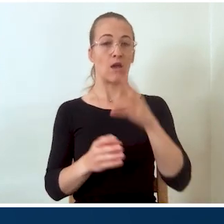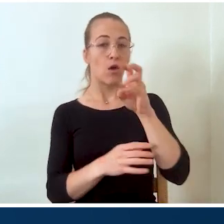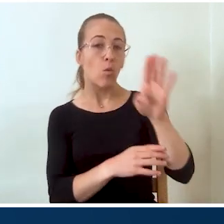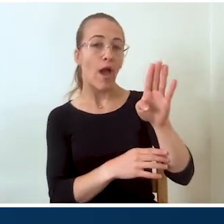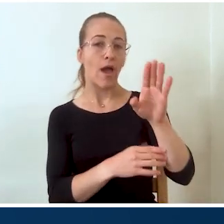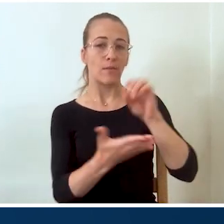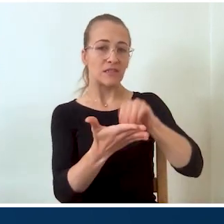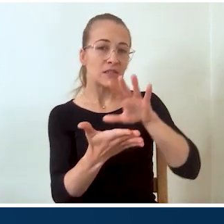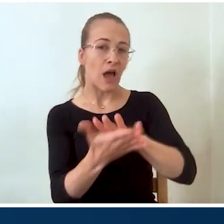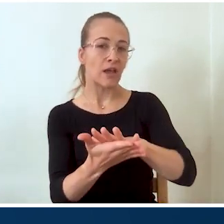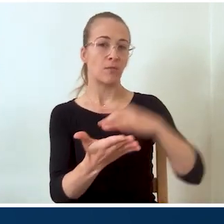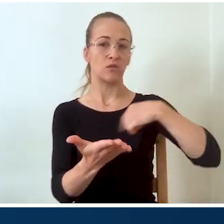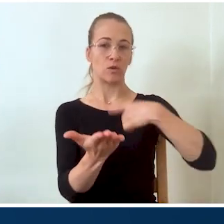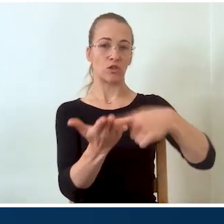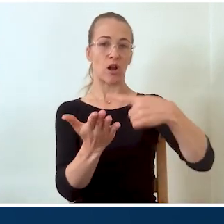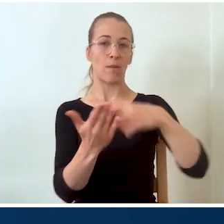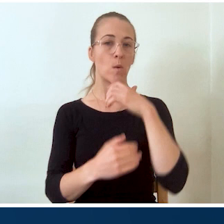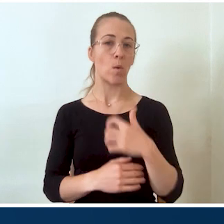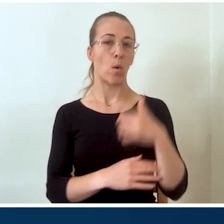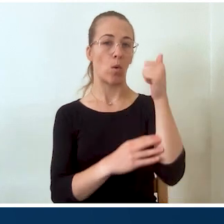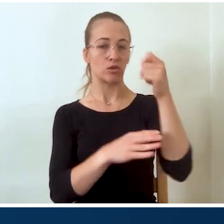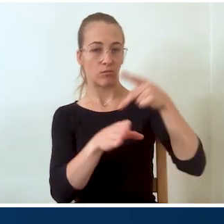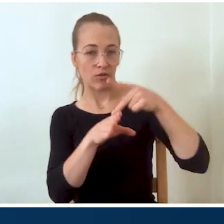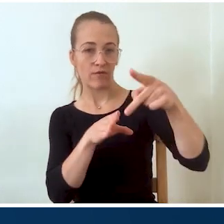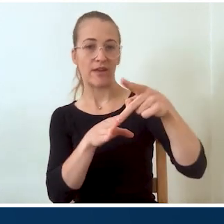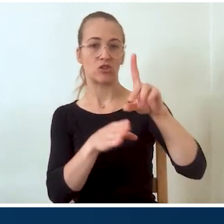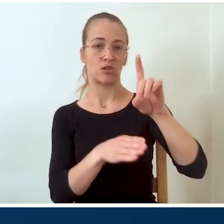we're talking about a much older professional demographic,